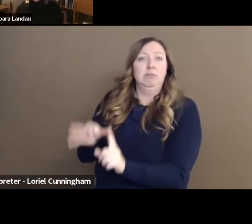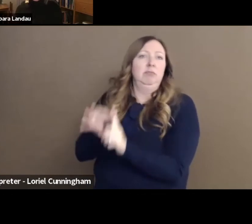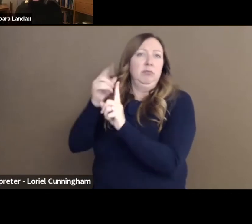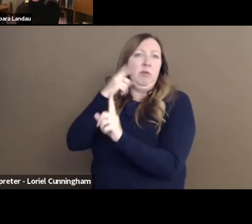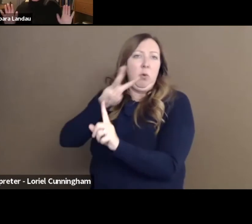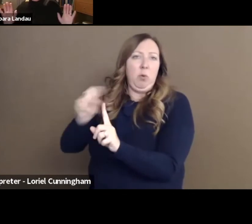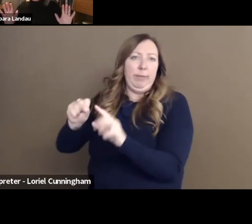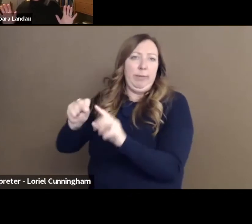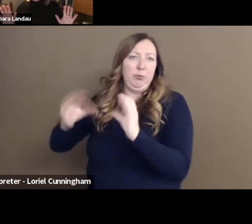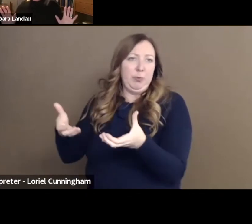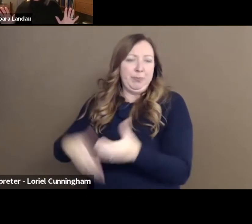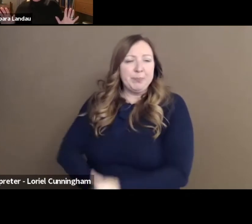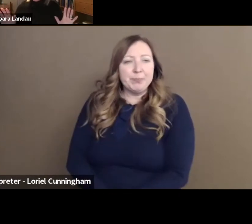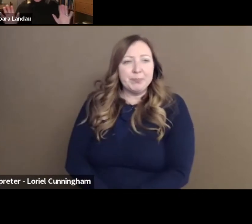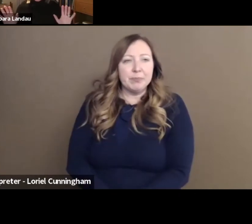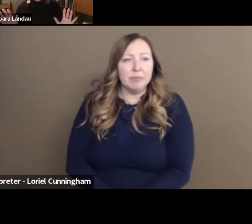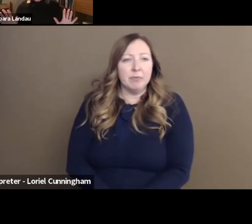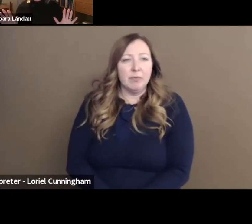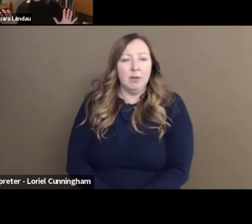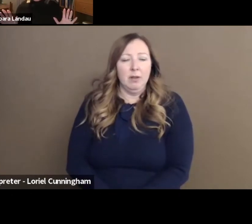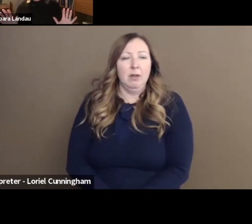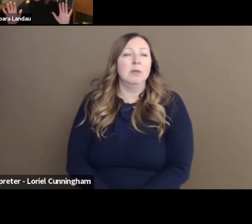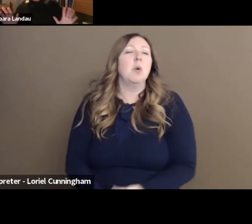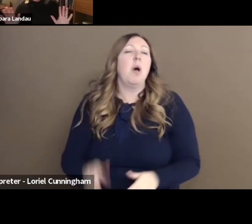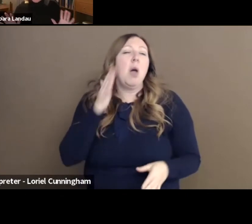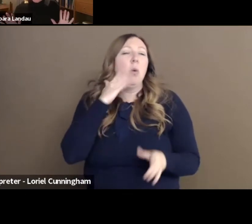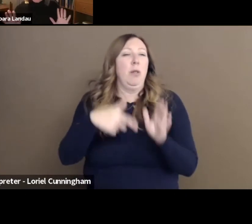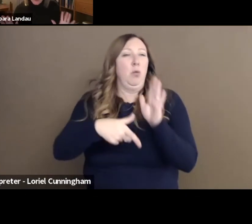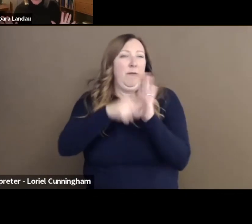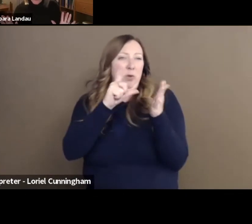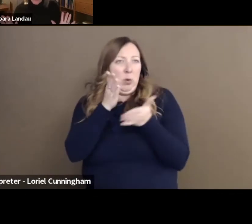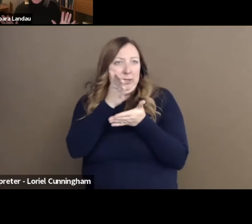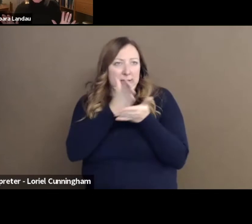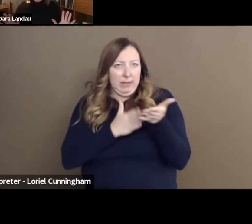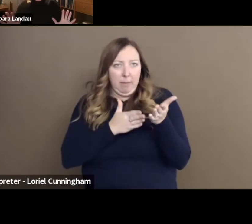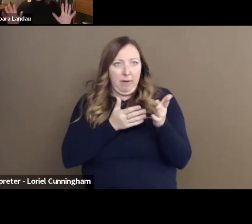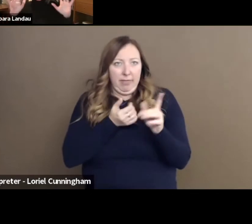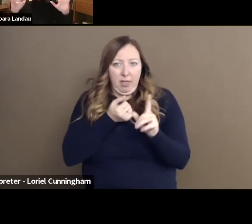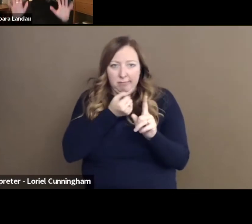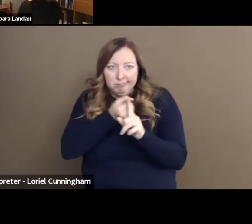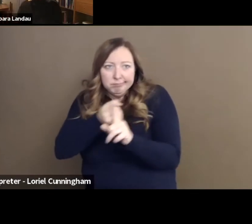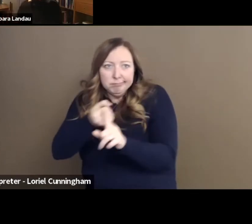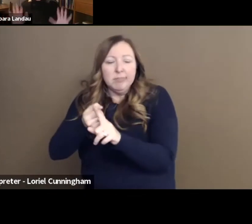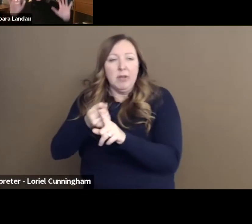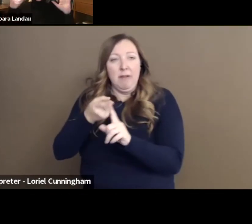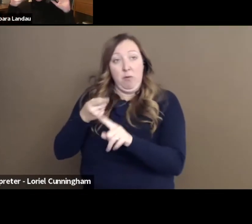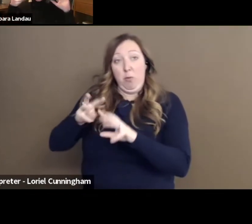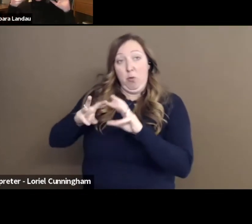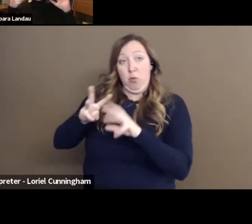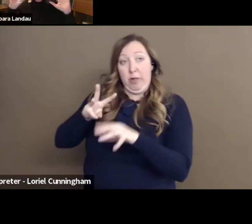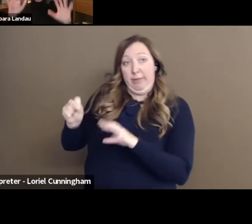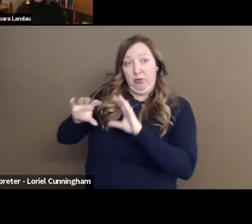so a review of all the effects not all of the effects some of the effects i've told you about